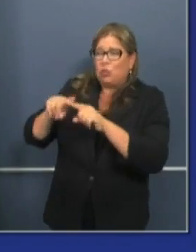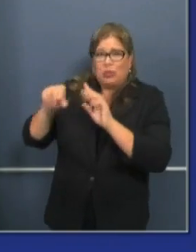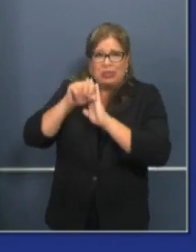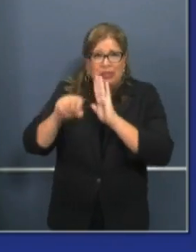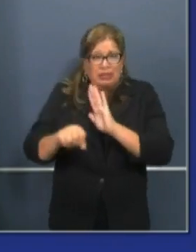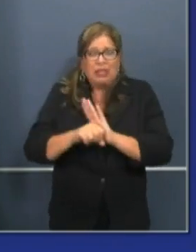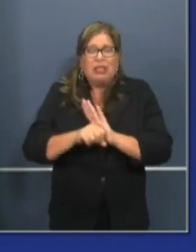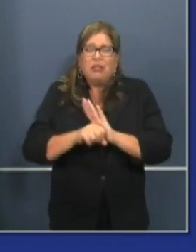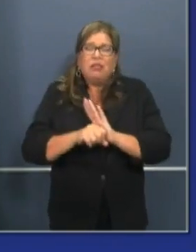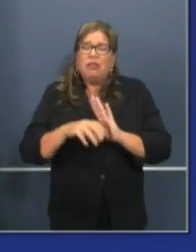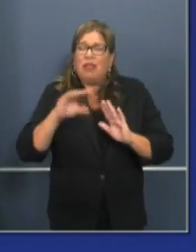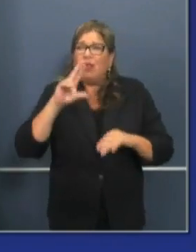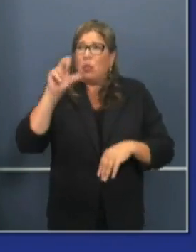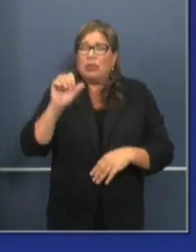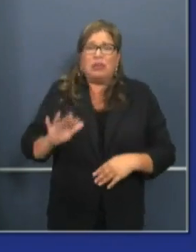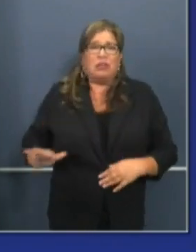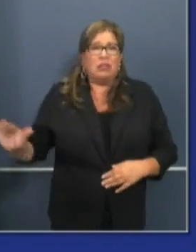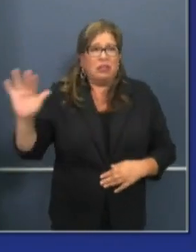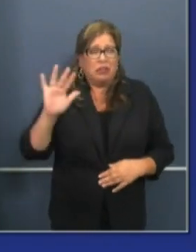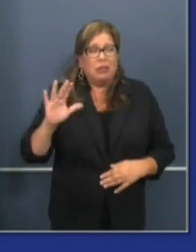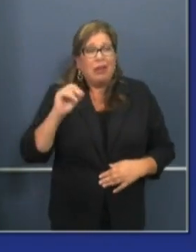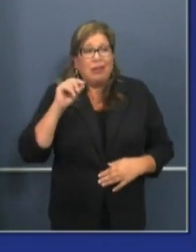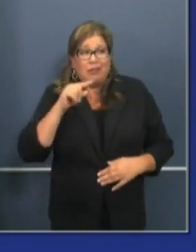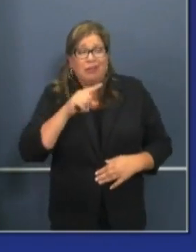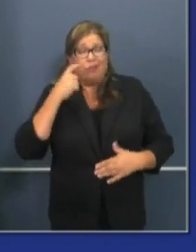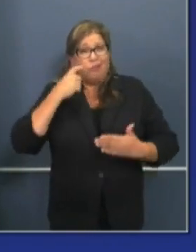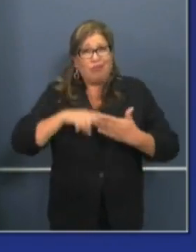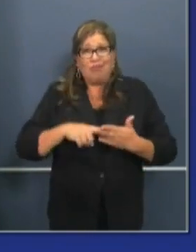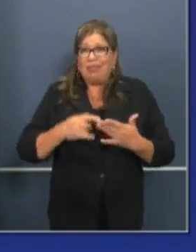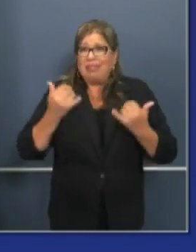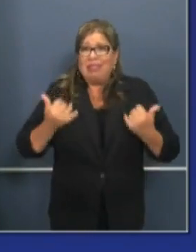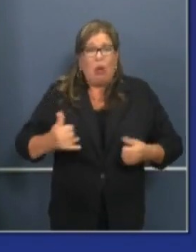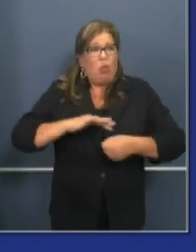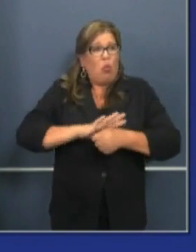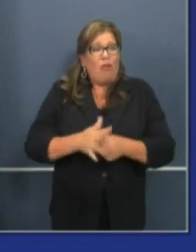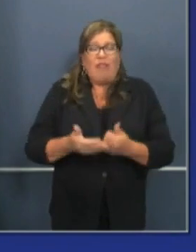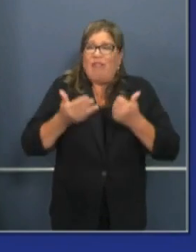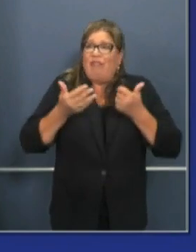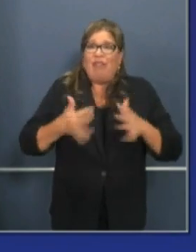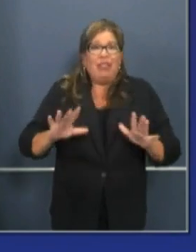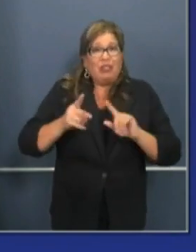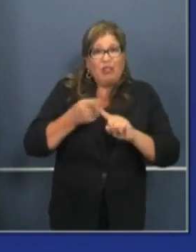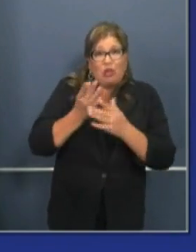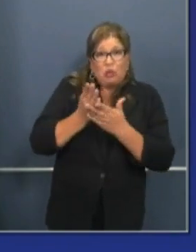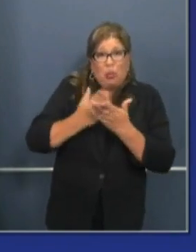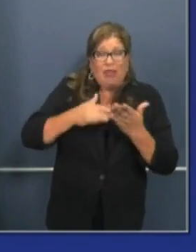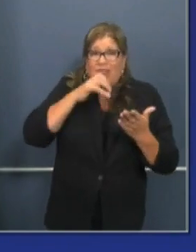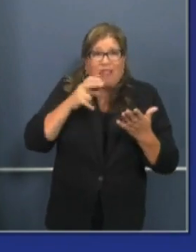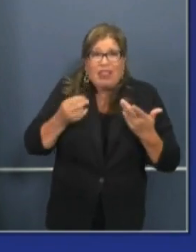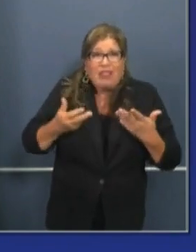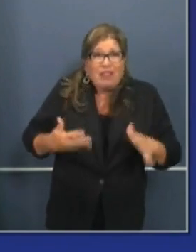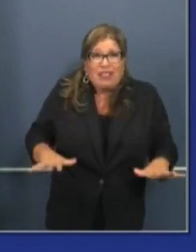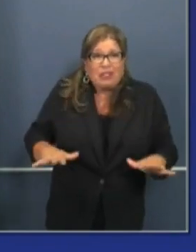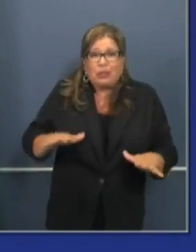DEVOTION TO THIS STATE IN THE NATION AND A RECOGNITION THAT WE’RE NOT ANOTHER’S FIRST WAVE.